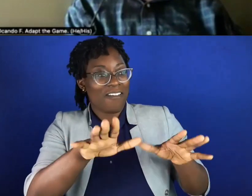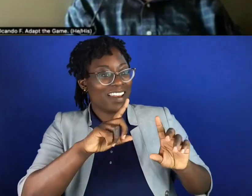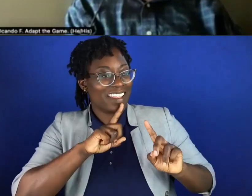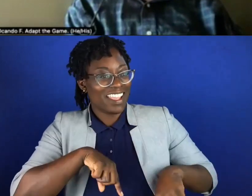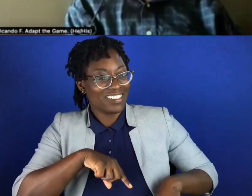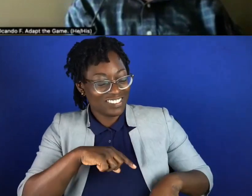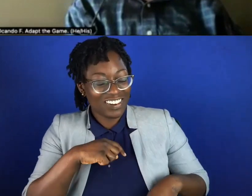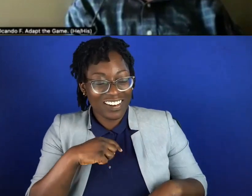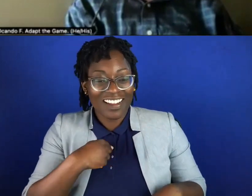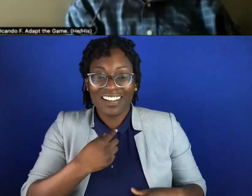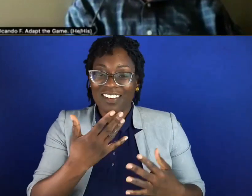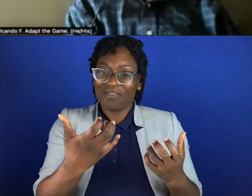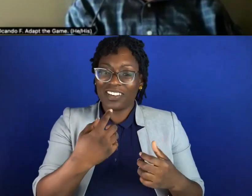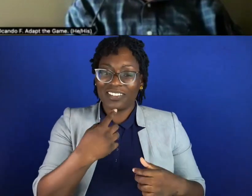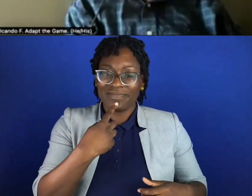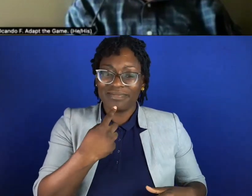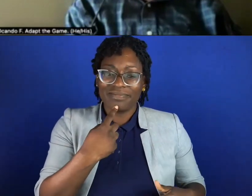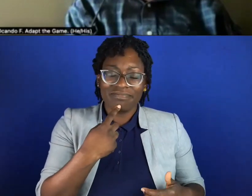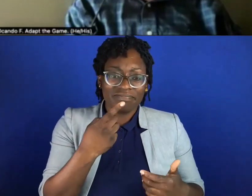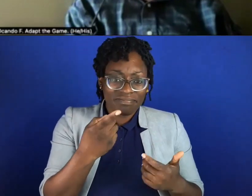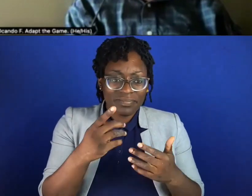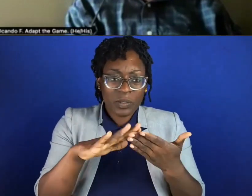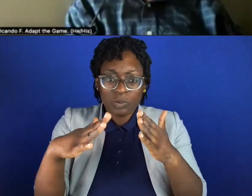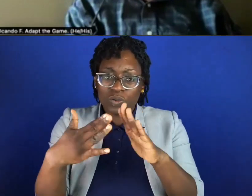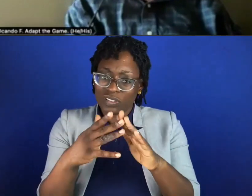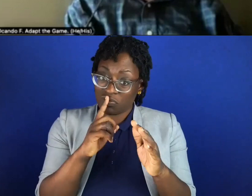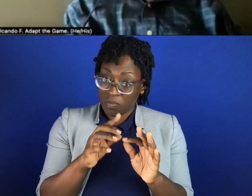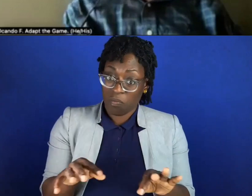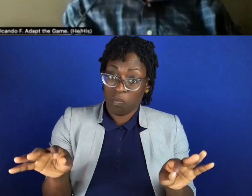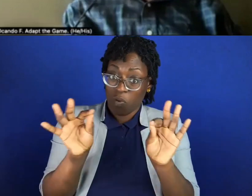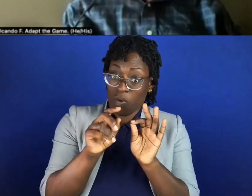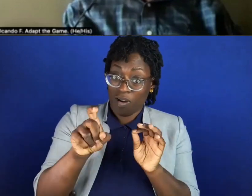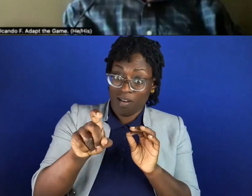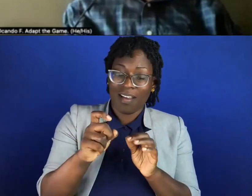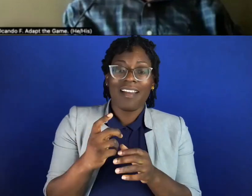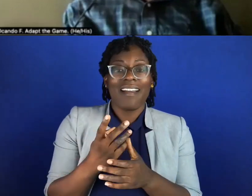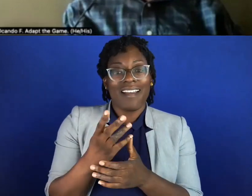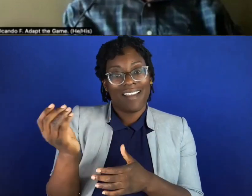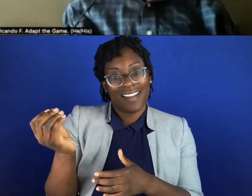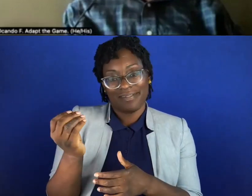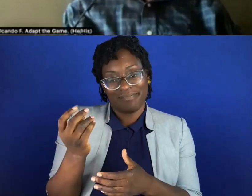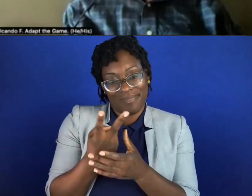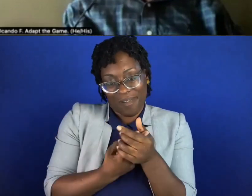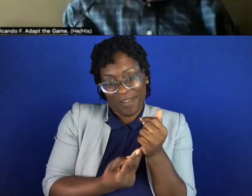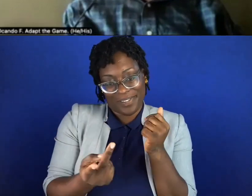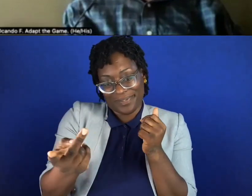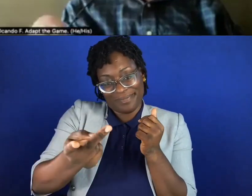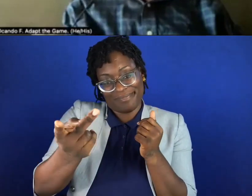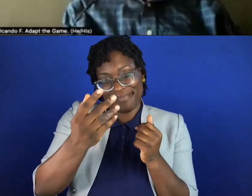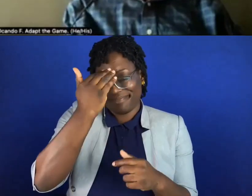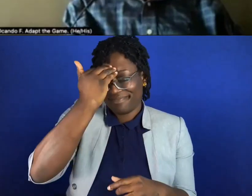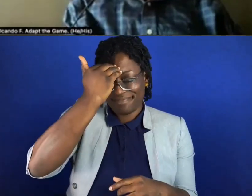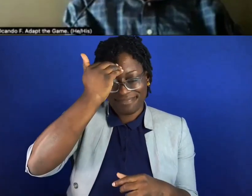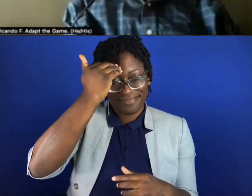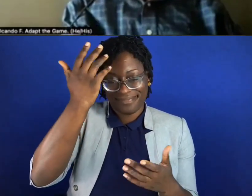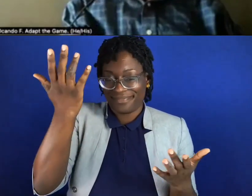say how important is community and you both know just how important just through these